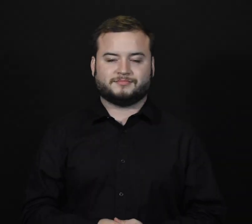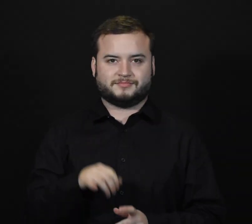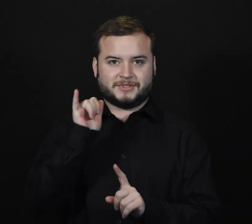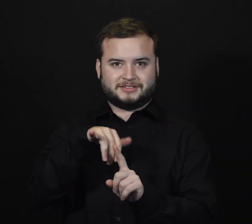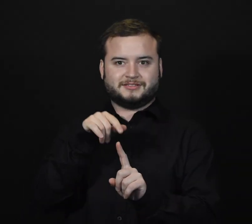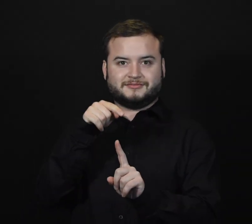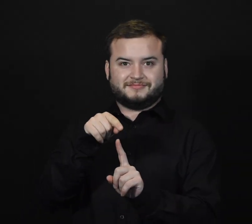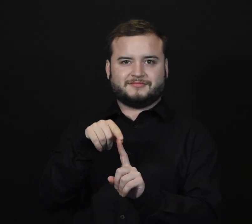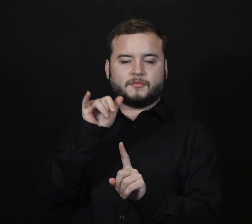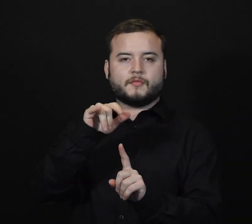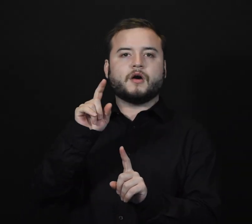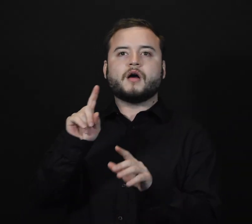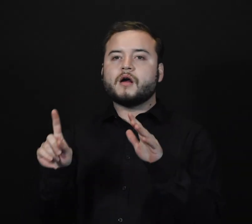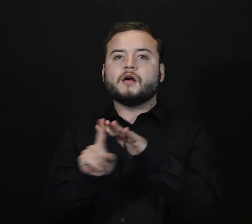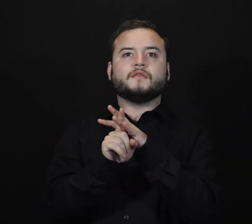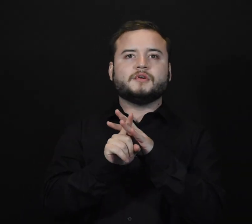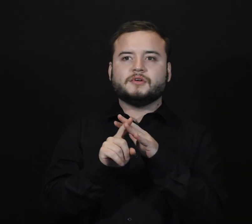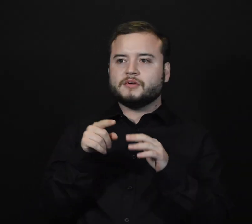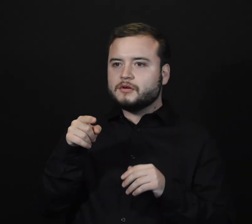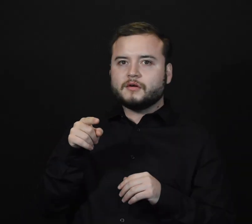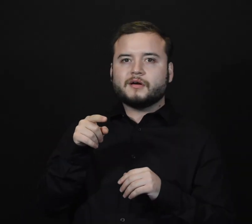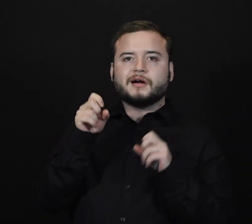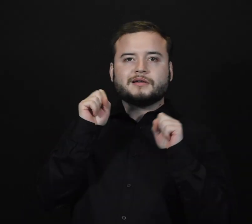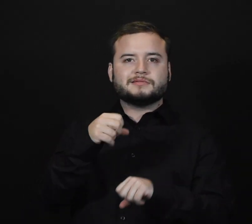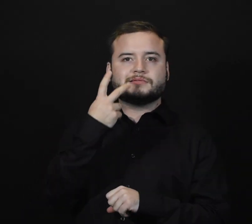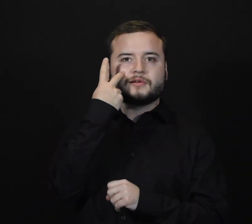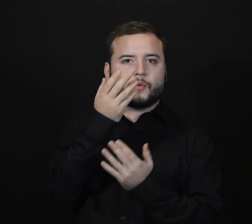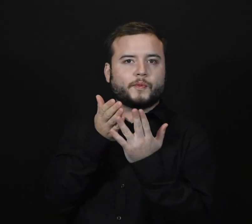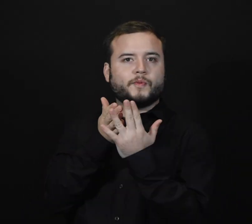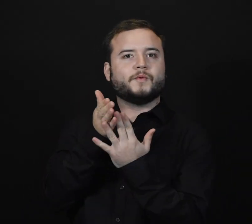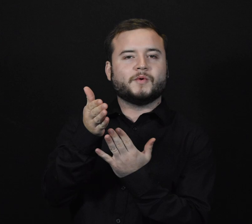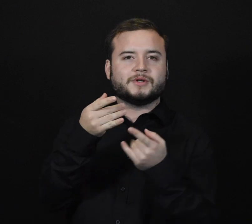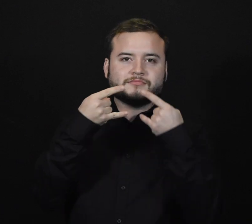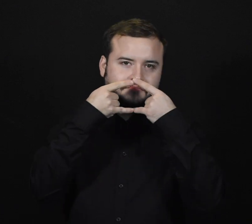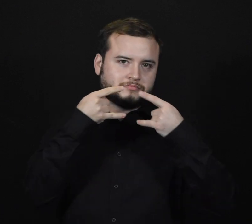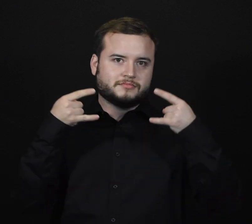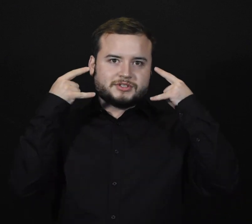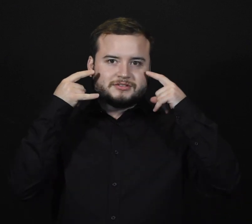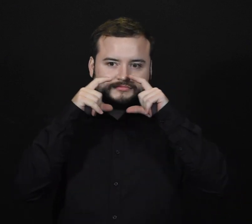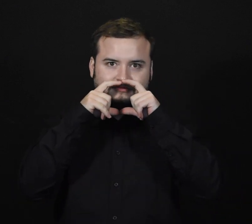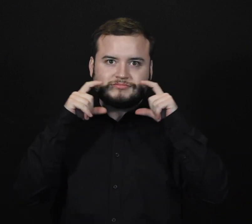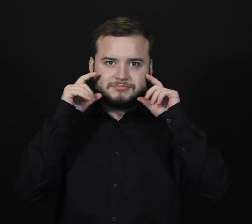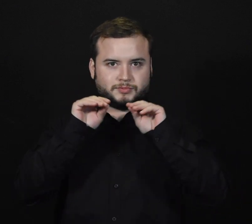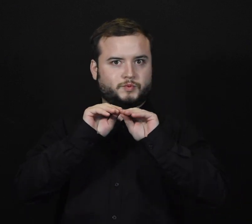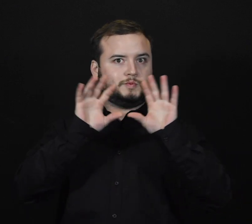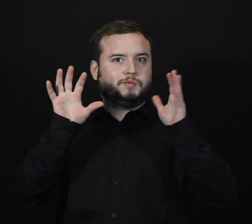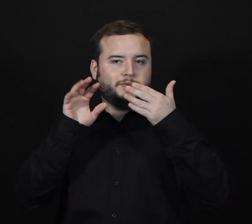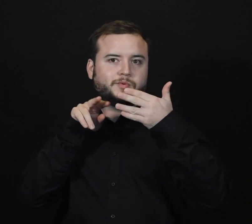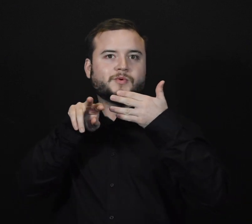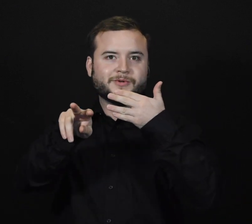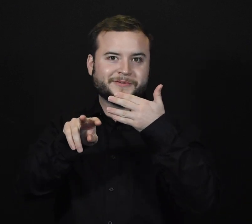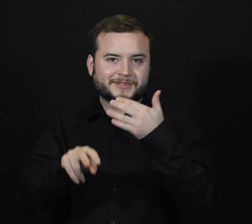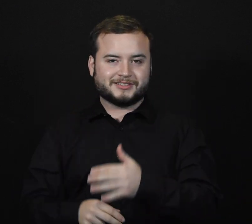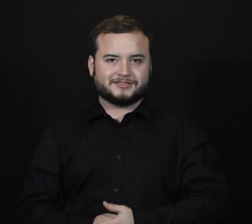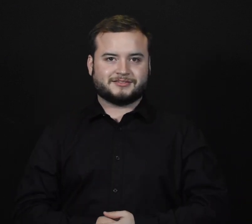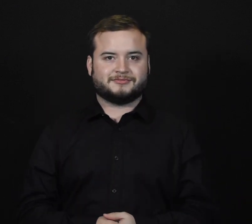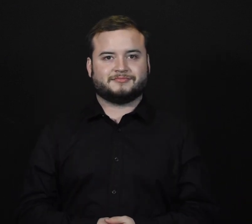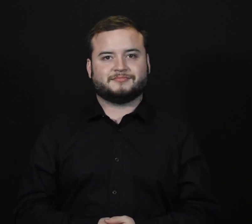This is where transparent masks come in.